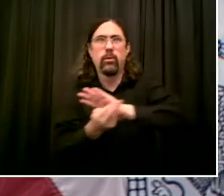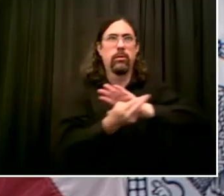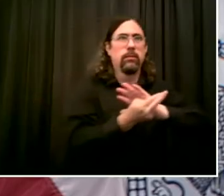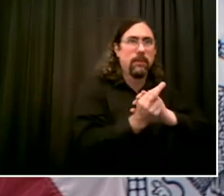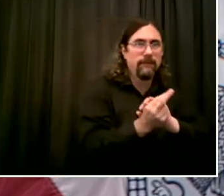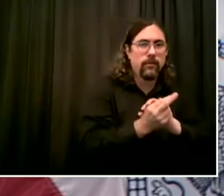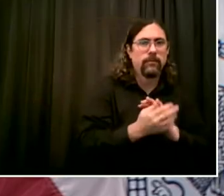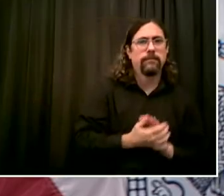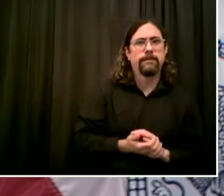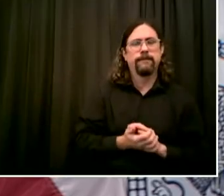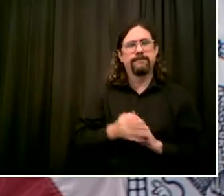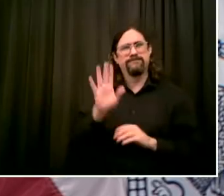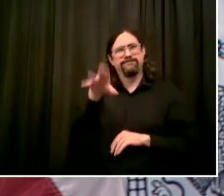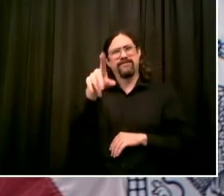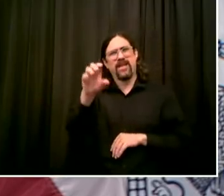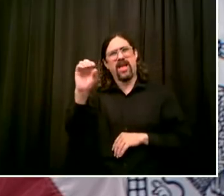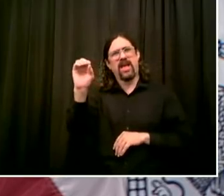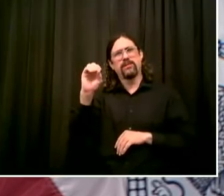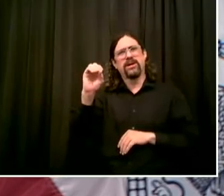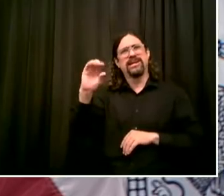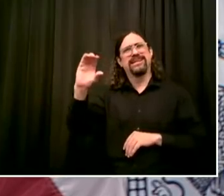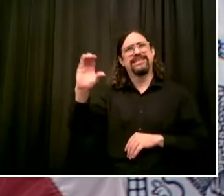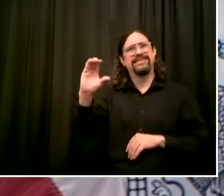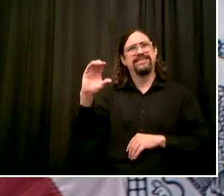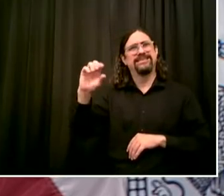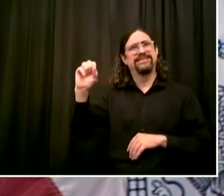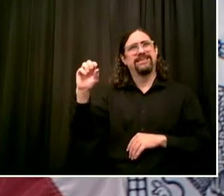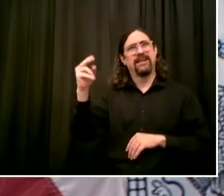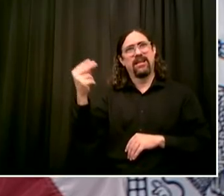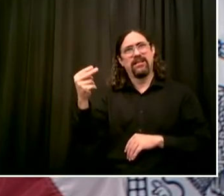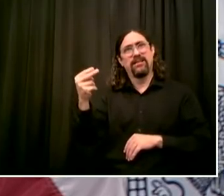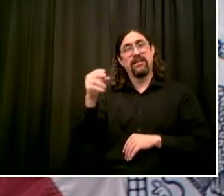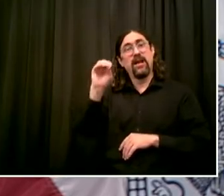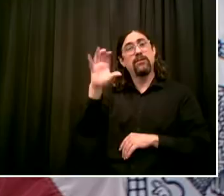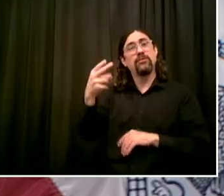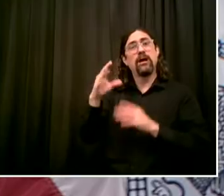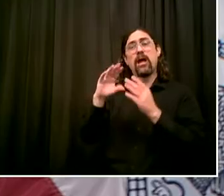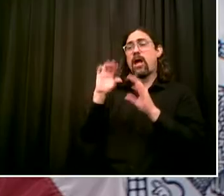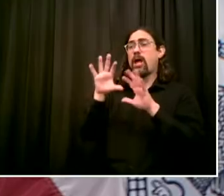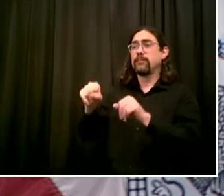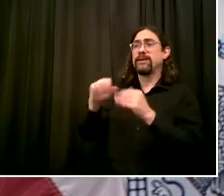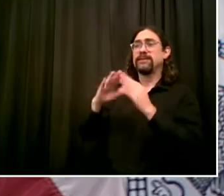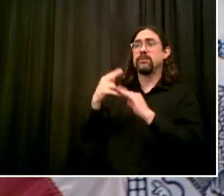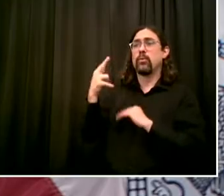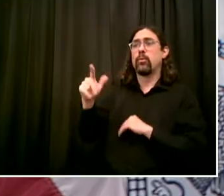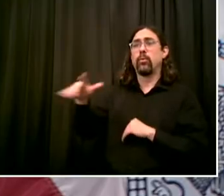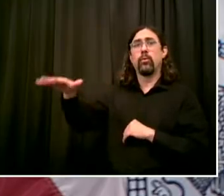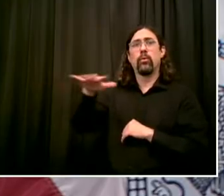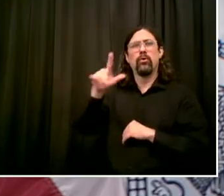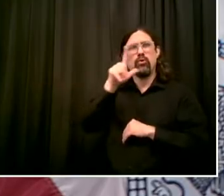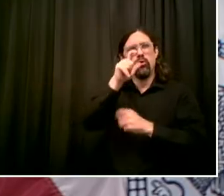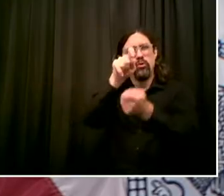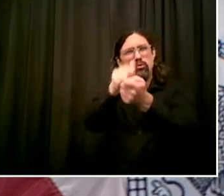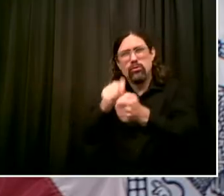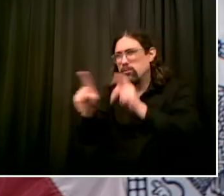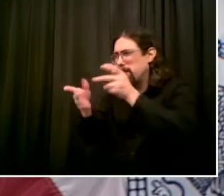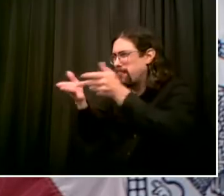ANOTHER? I DO'NT NTED TO THNIK F OPEOPLE ALL IN ONE FELL